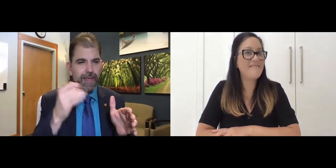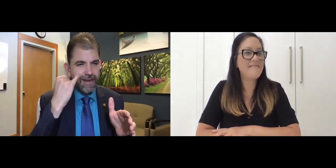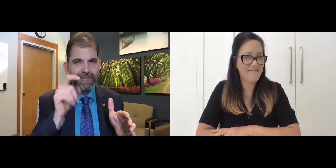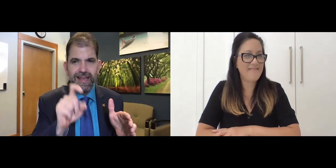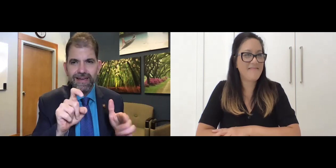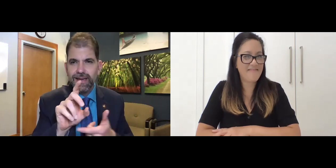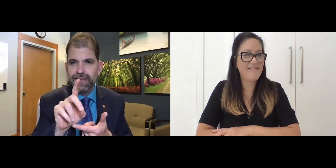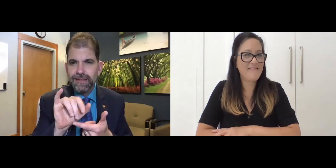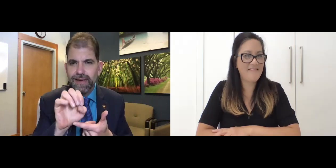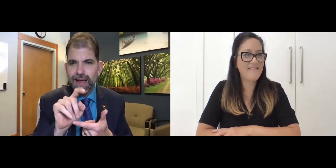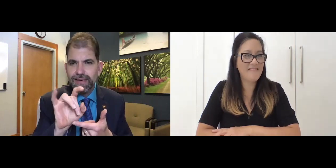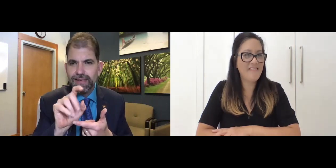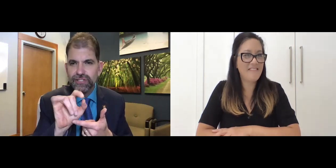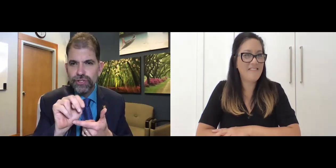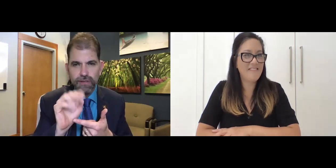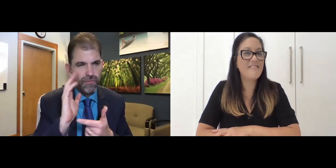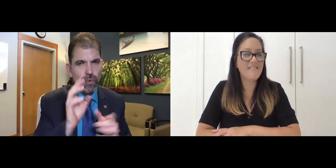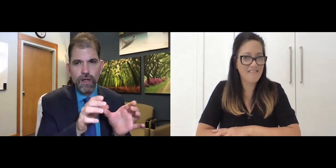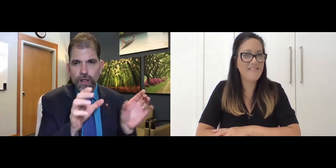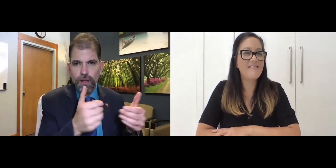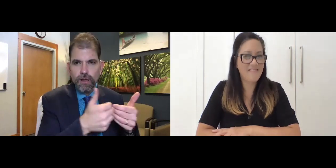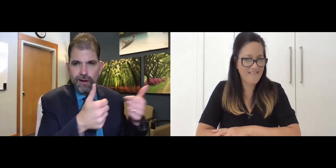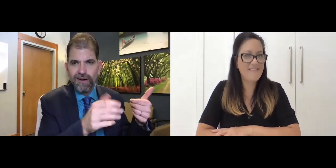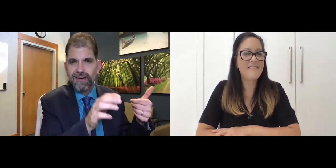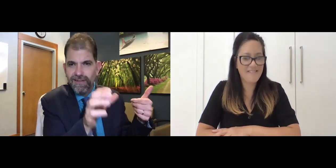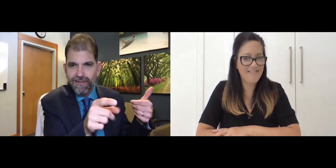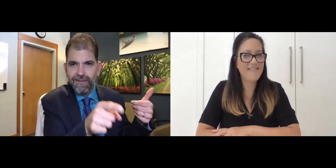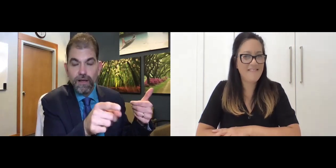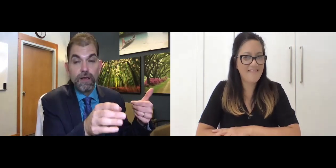and then that person might go and see a dietitian